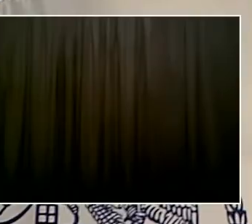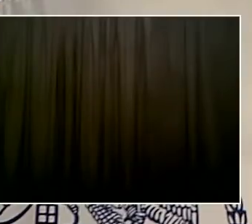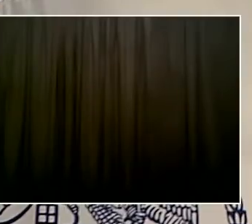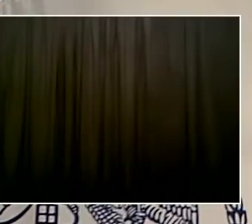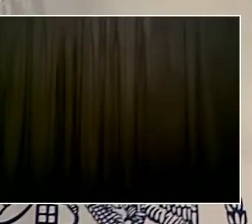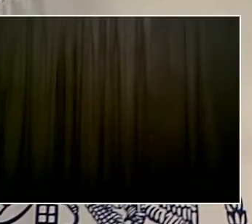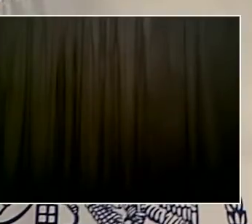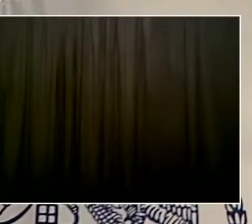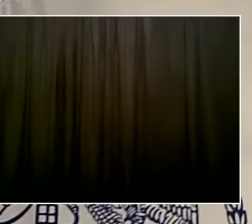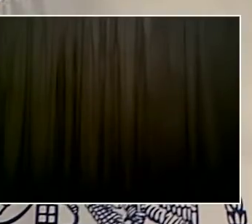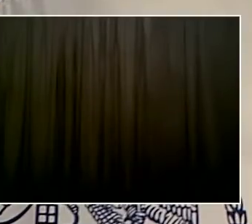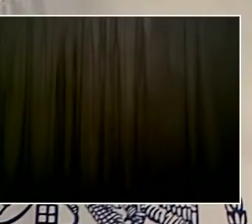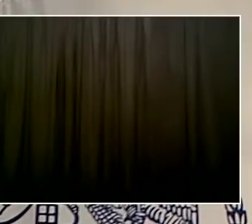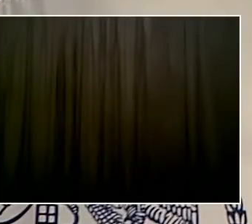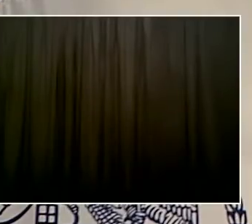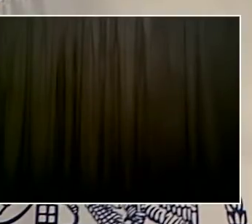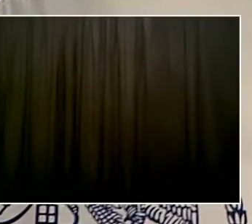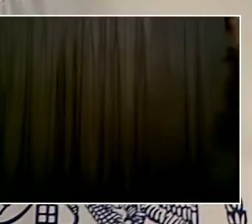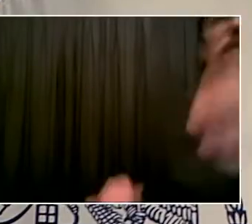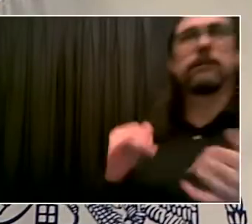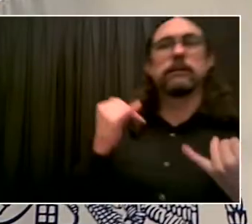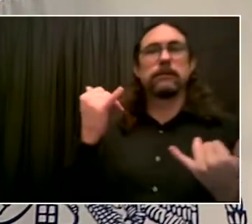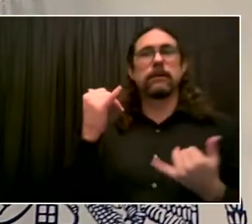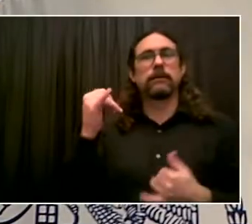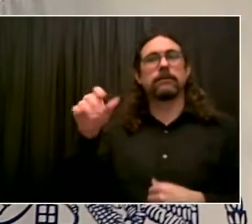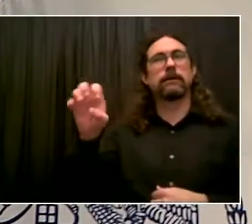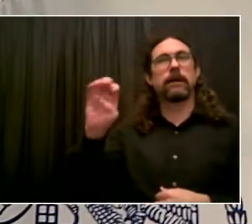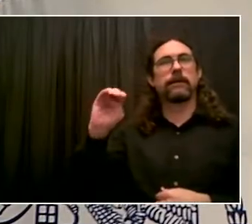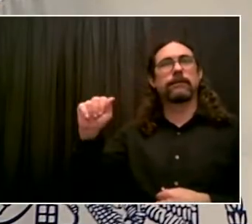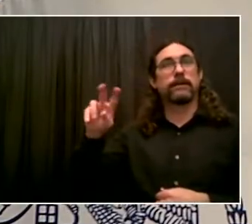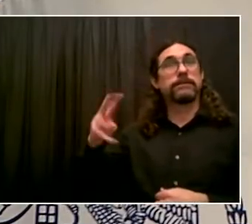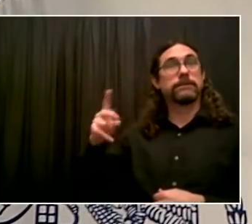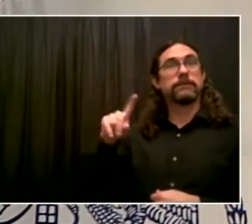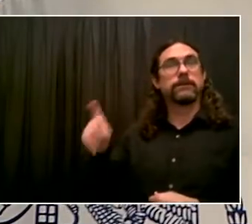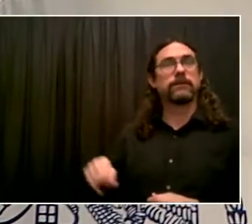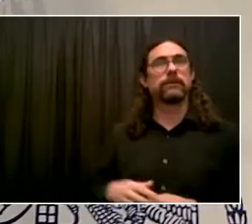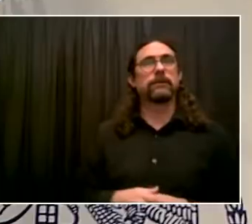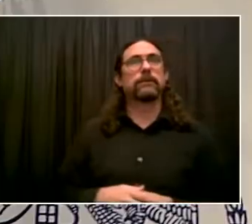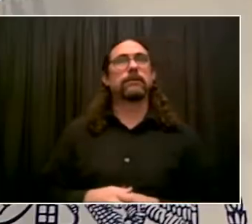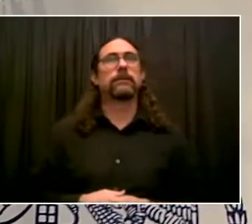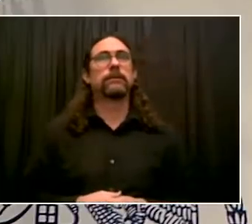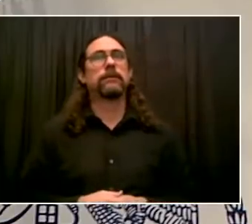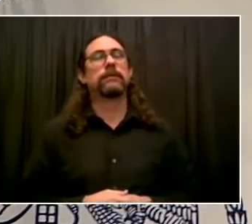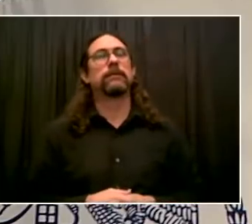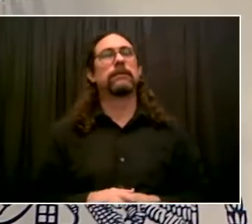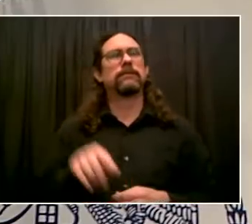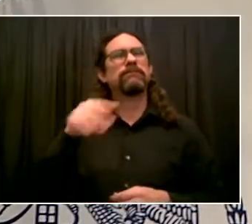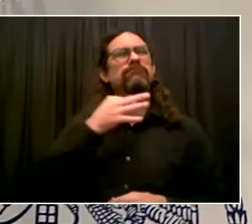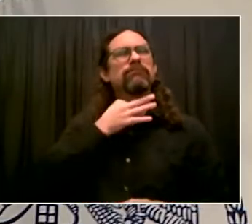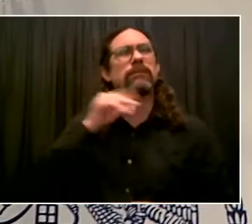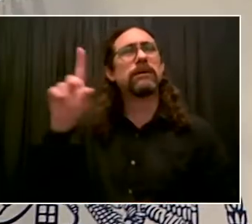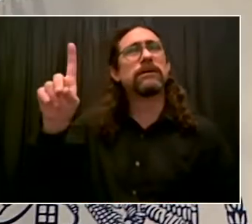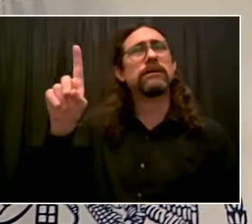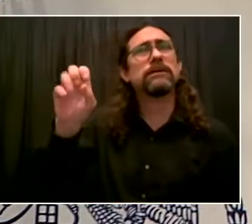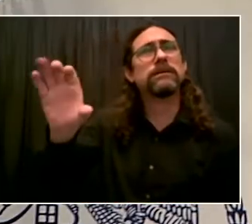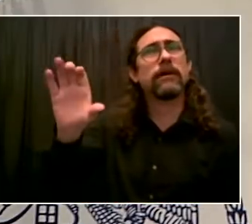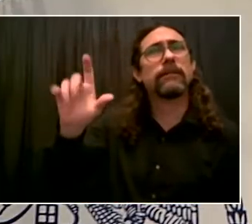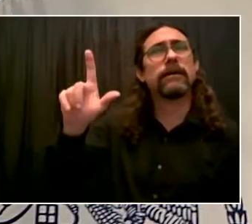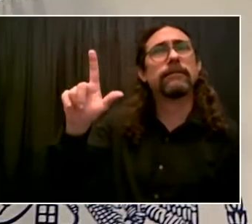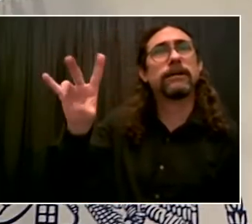SECPIFICS. TO BE CLEAR, THERE WON'T BE A TESTING OPTION AS AN ALTERNATIVE AND FOLKS WOULD